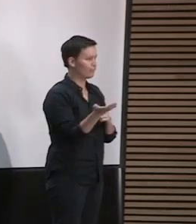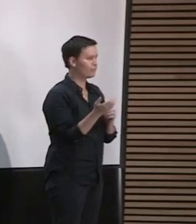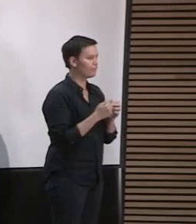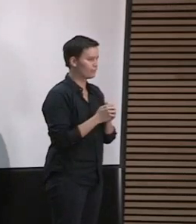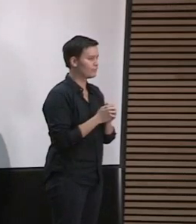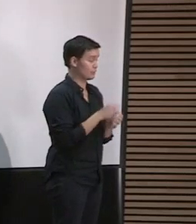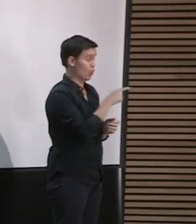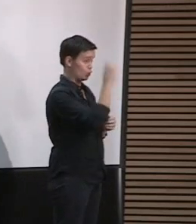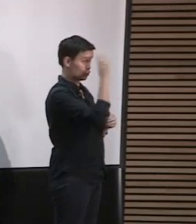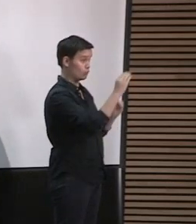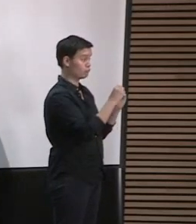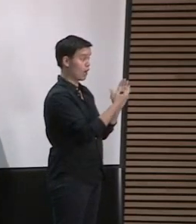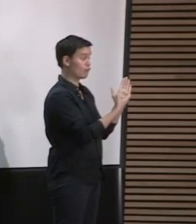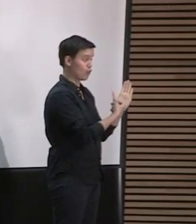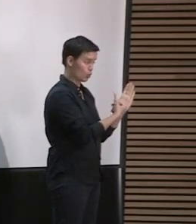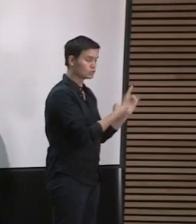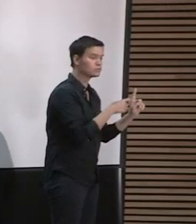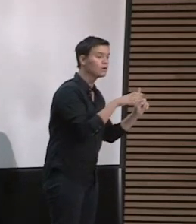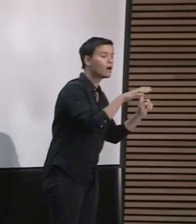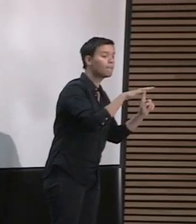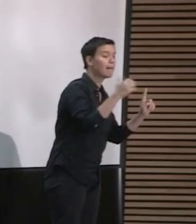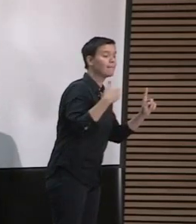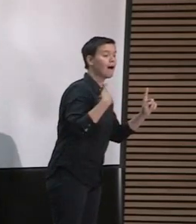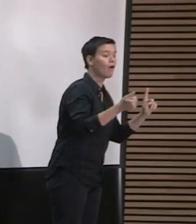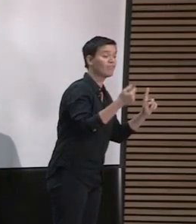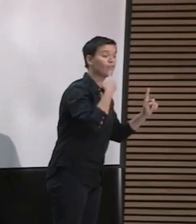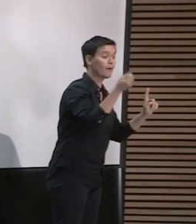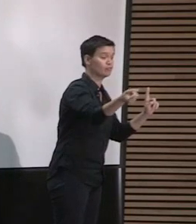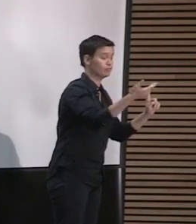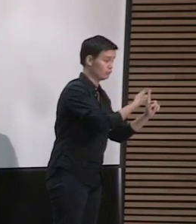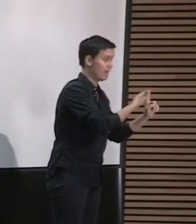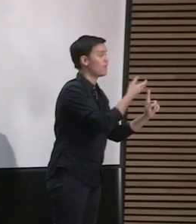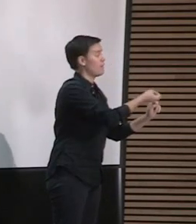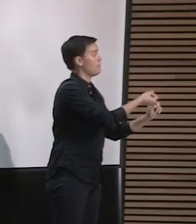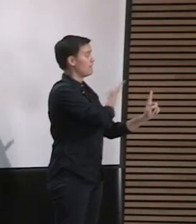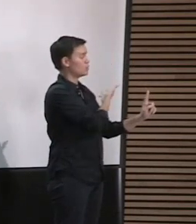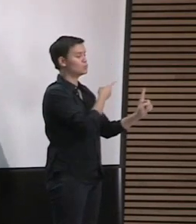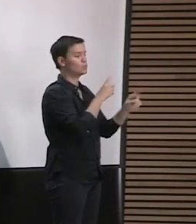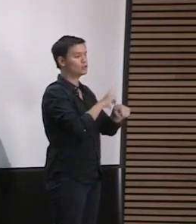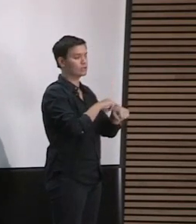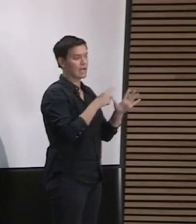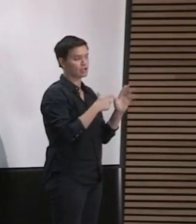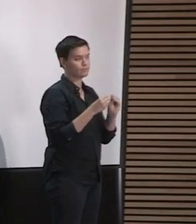unit with all they need. Brian will be reporting back to Dr Bloomfield on how the public